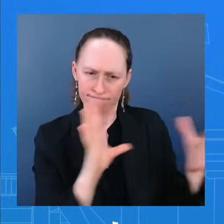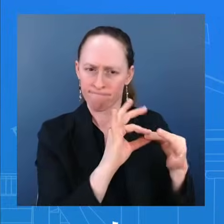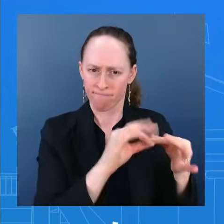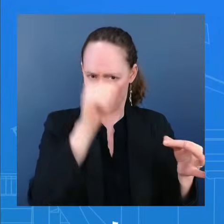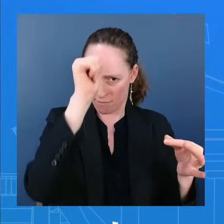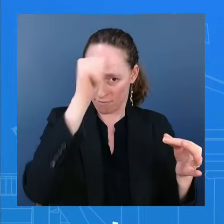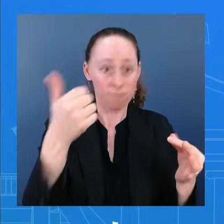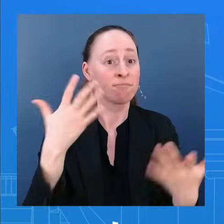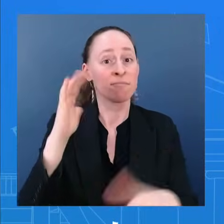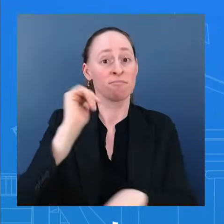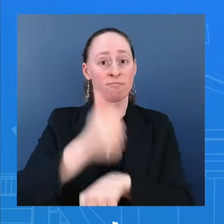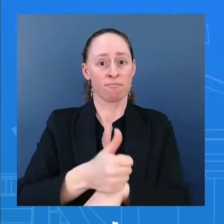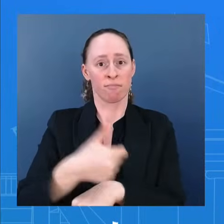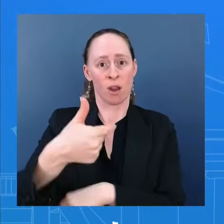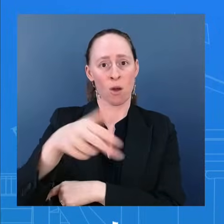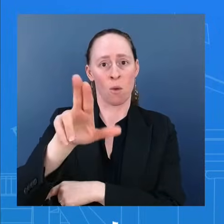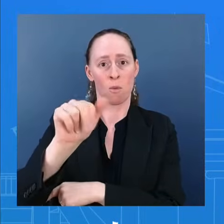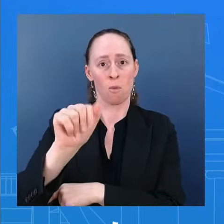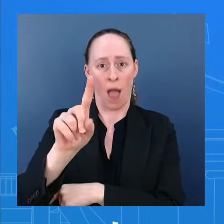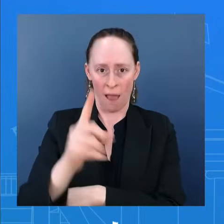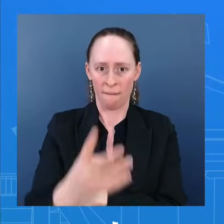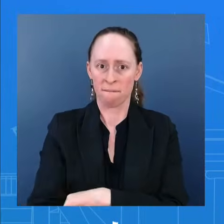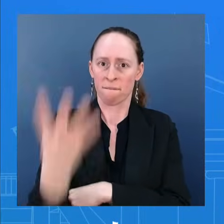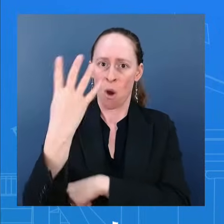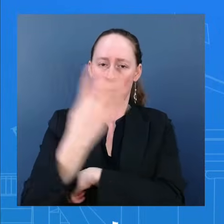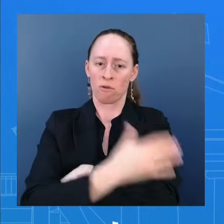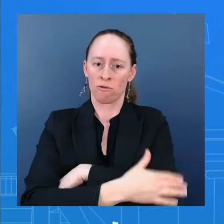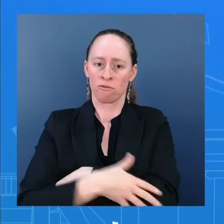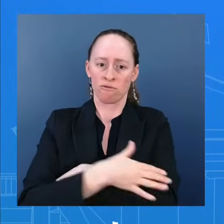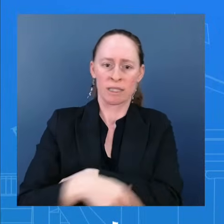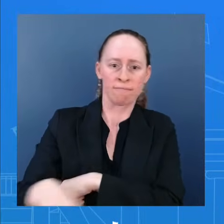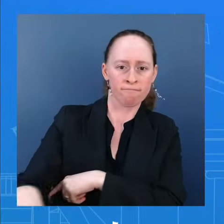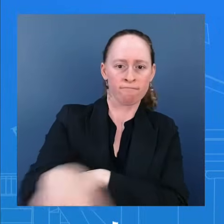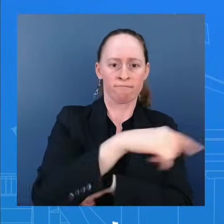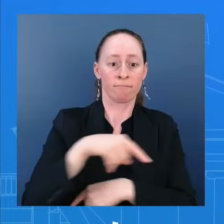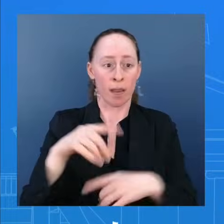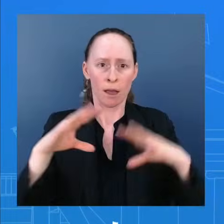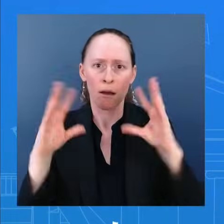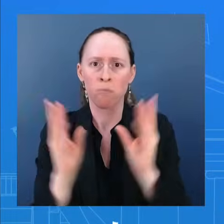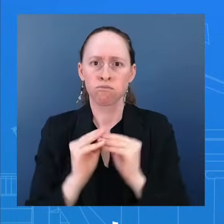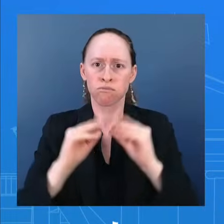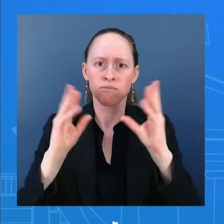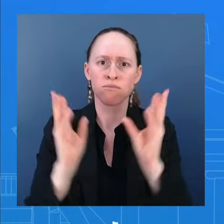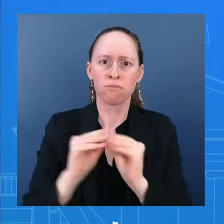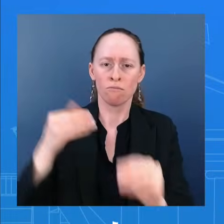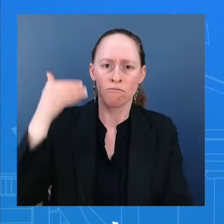and bilaterally with the -- the prime minister. There's an awful lot in our relationship that has improved: